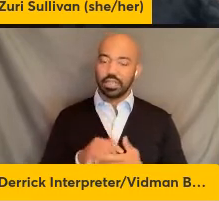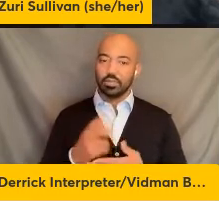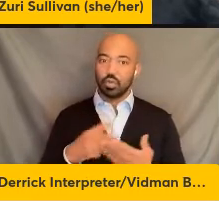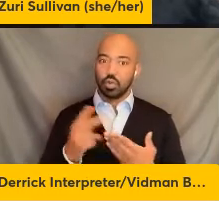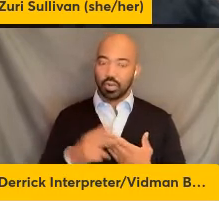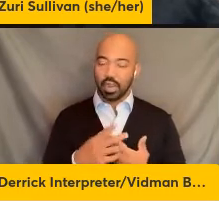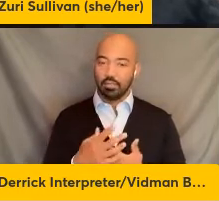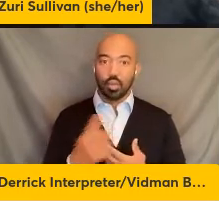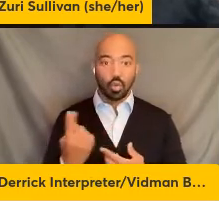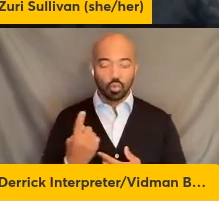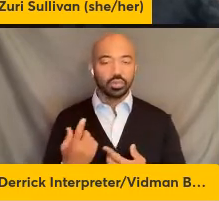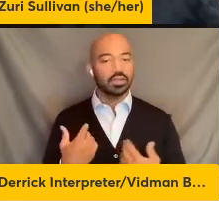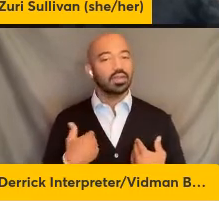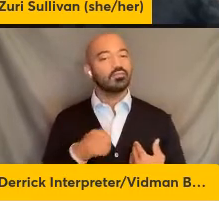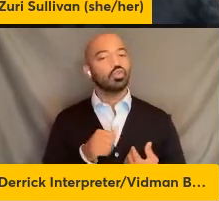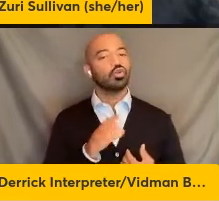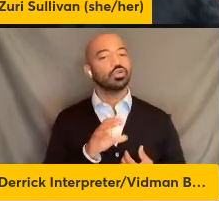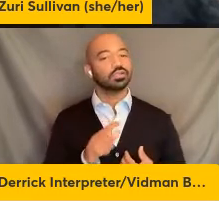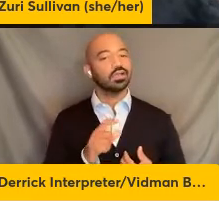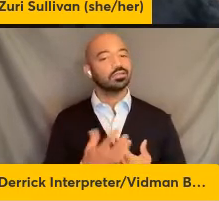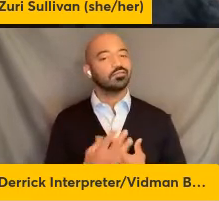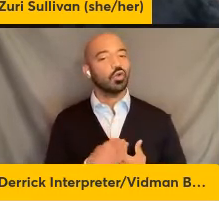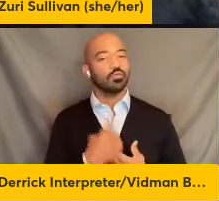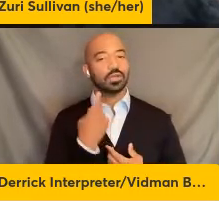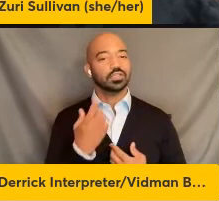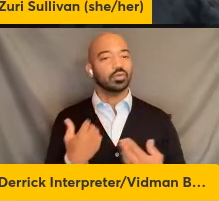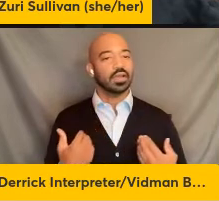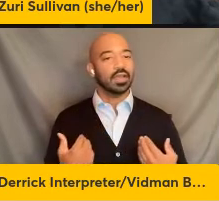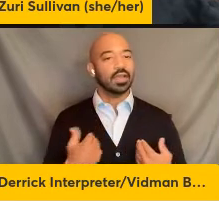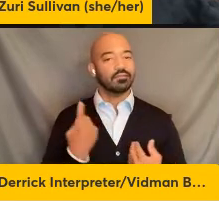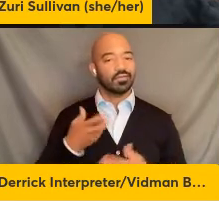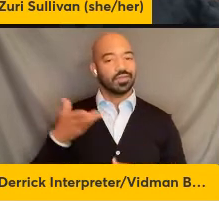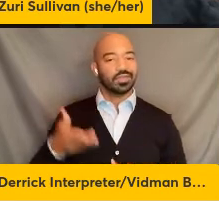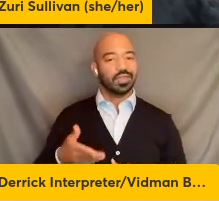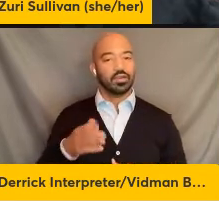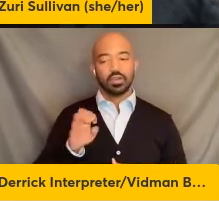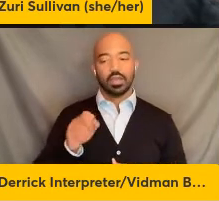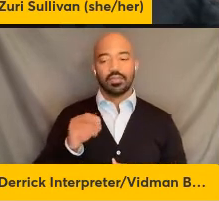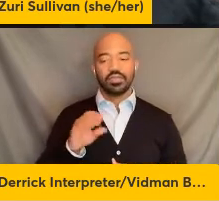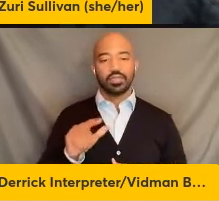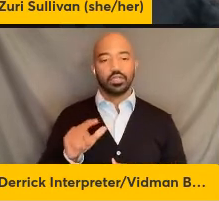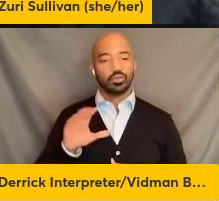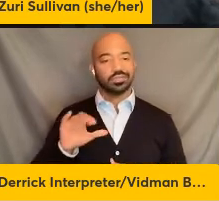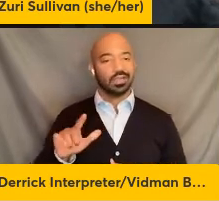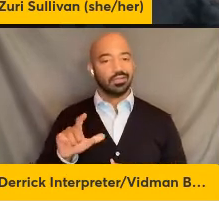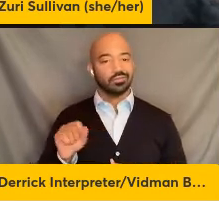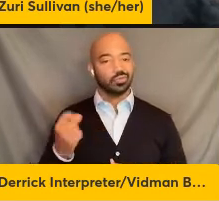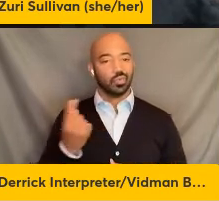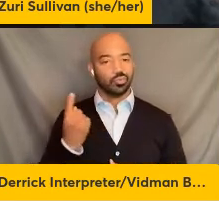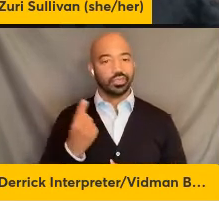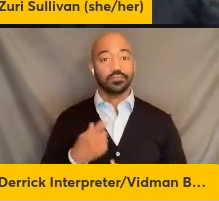because all we have in our organoids were epithelial cells themselves. And so then returning to these four different modes